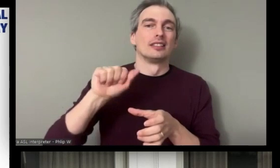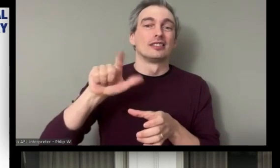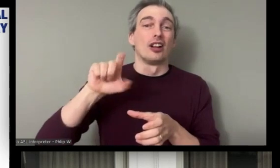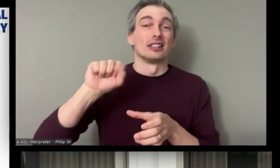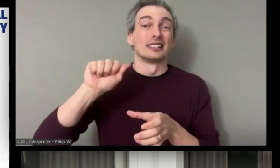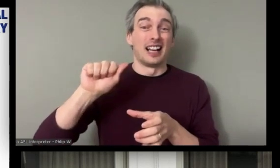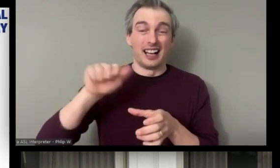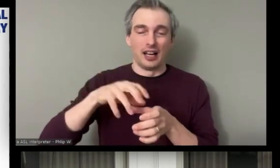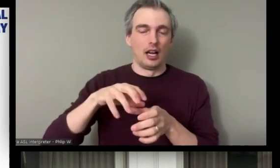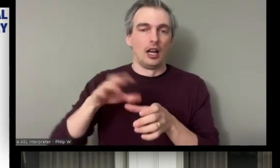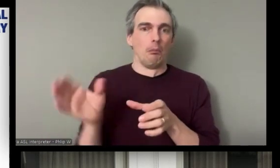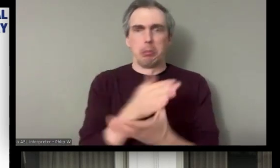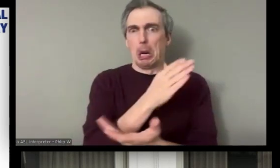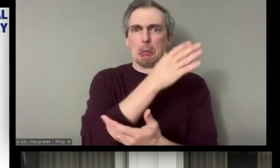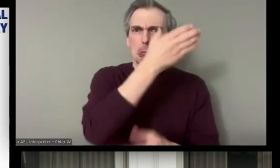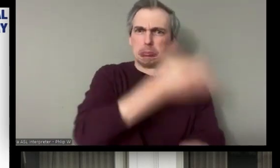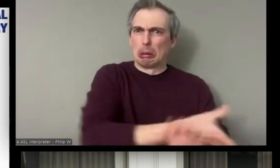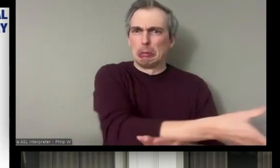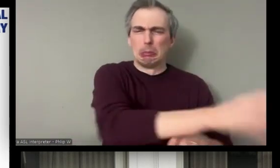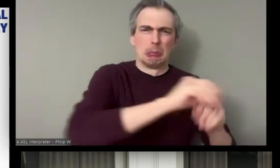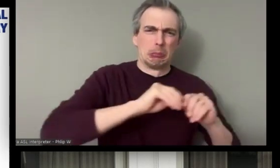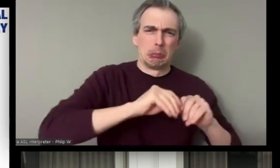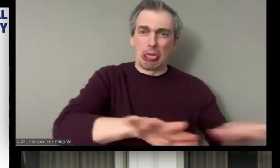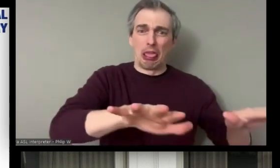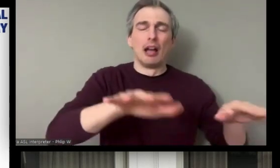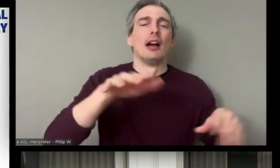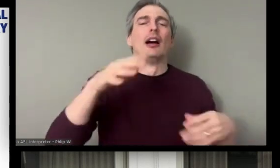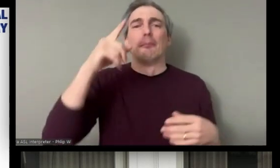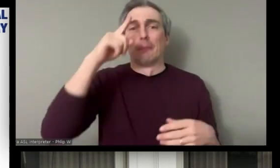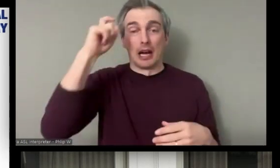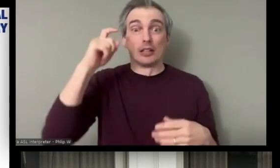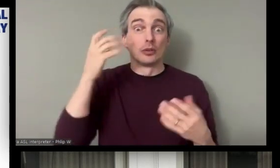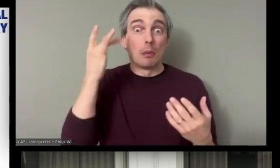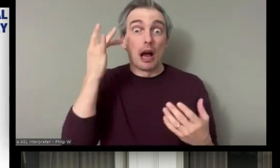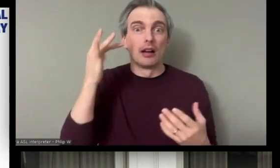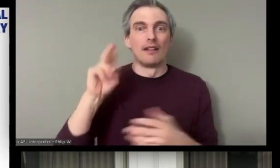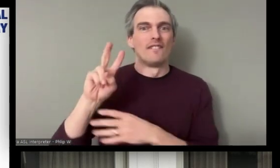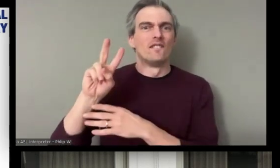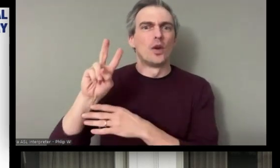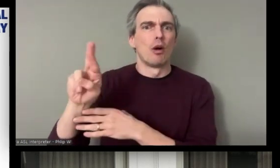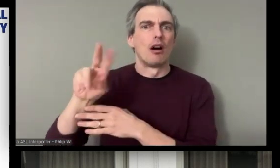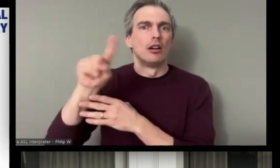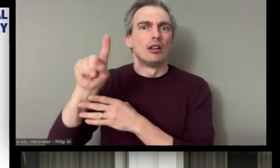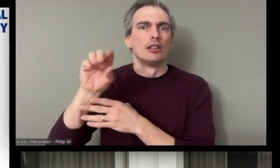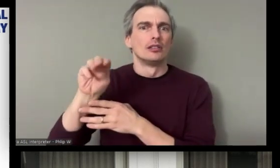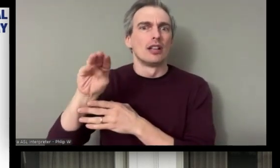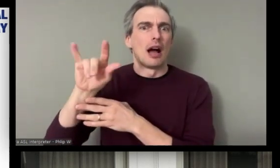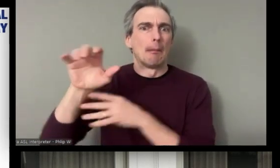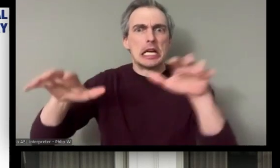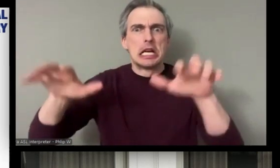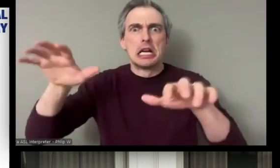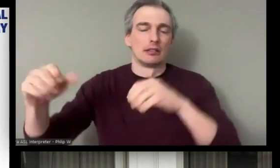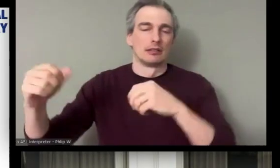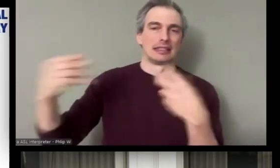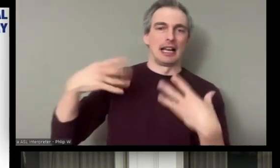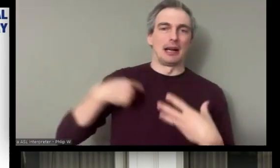So it's like... Kind of in its nature that this idea of, like, walking around with not being able to see with a device on your head...